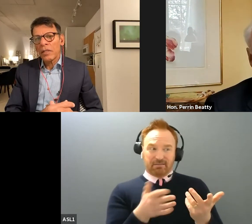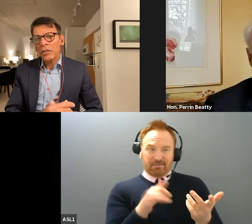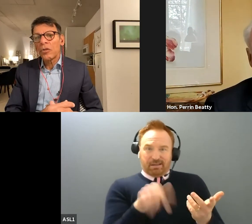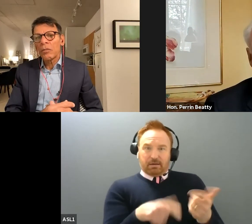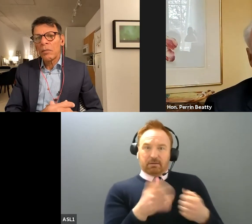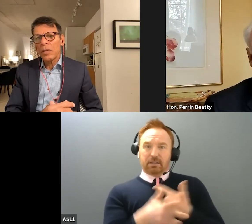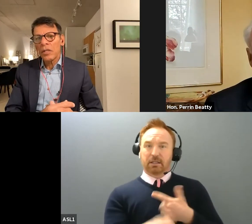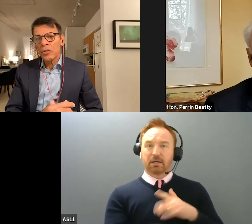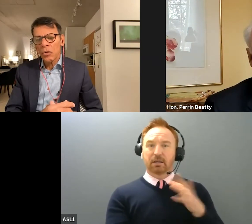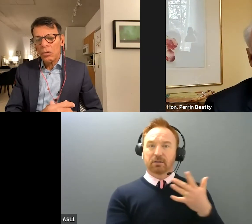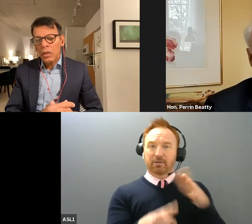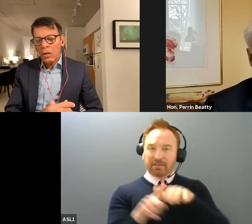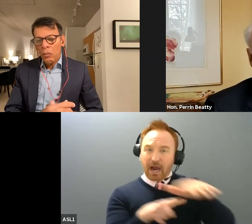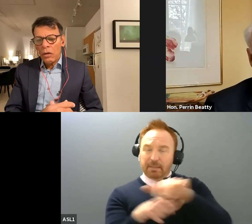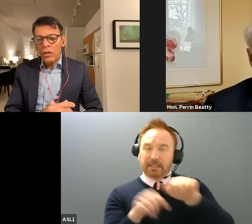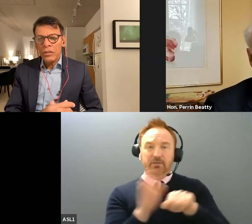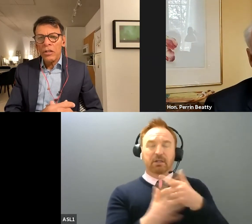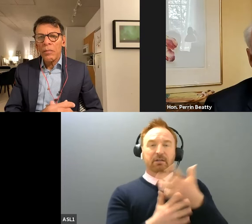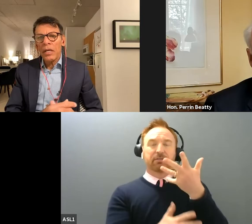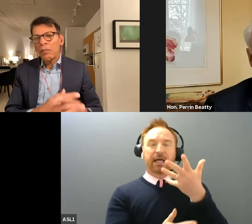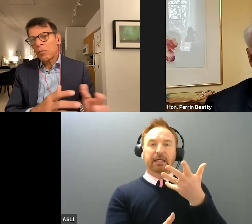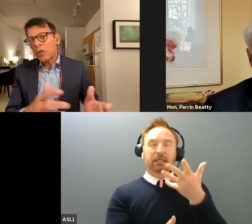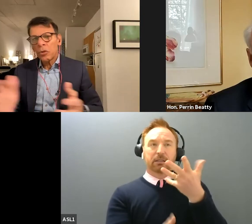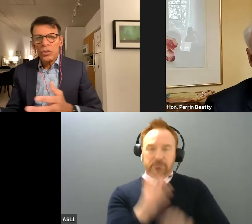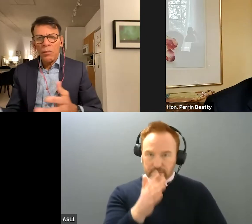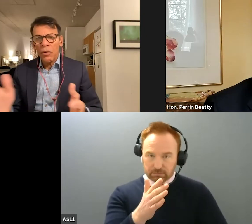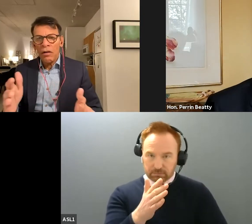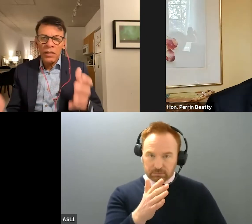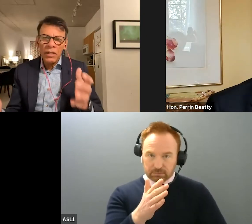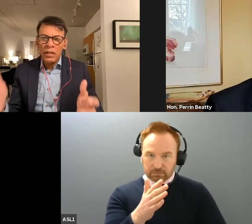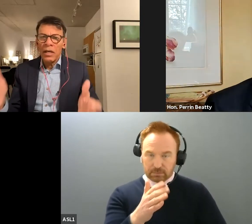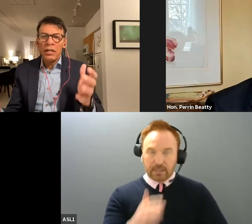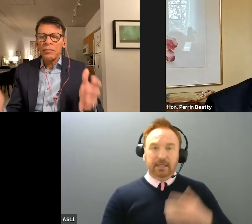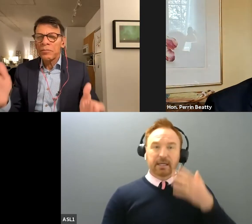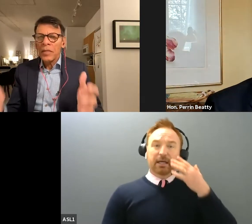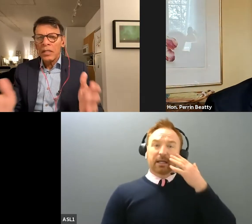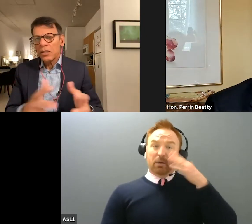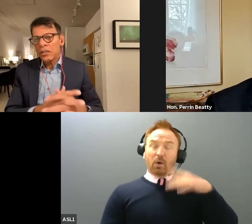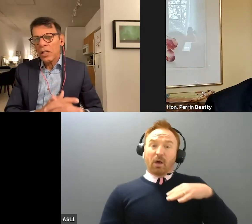is going to be missing. So, we know there's going to be huge demographic and statistical